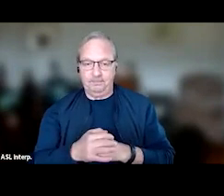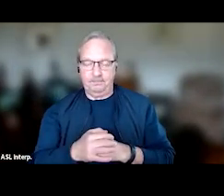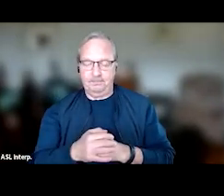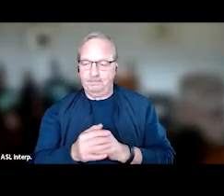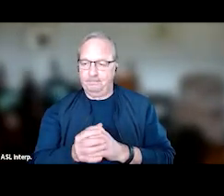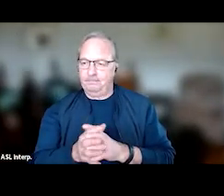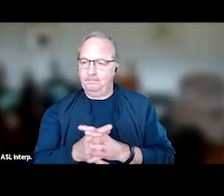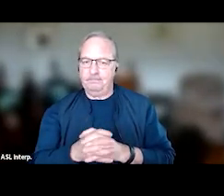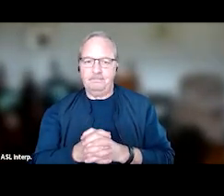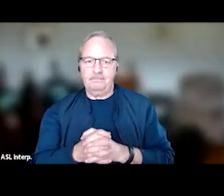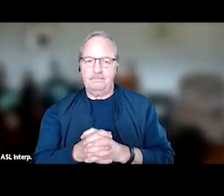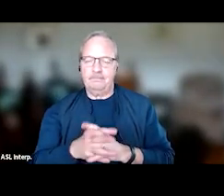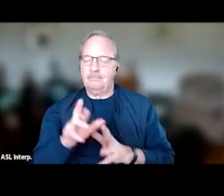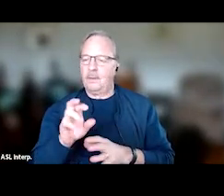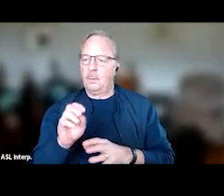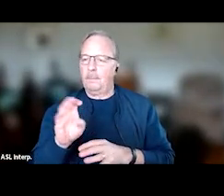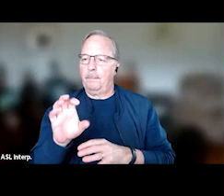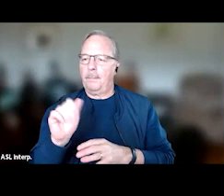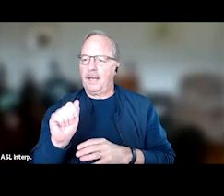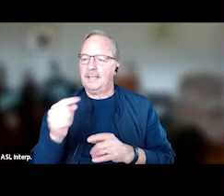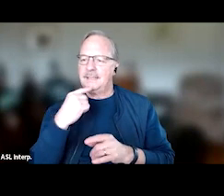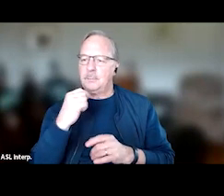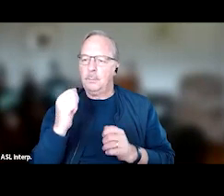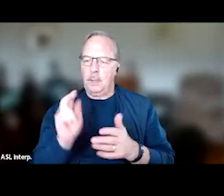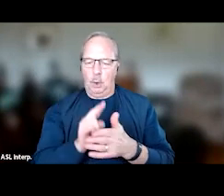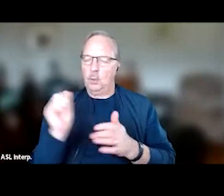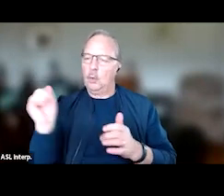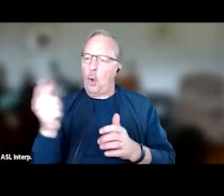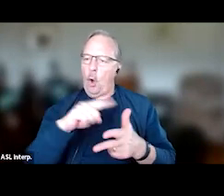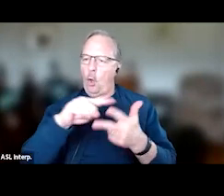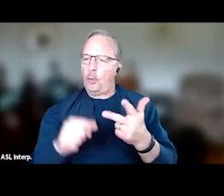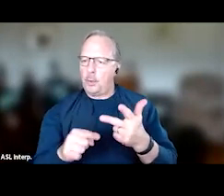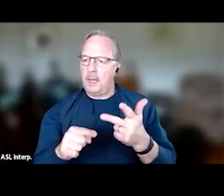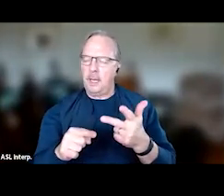Oh, Rebecca says, "We use all three." And Rebecca, when you say that all three,